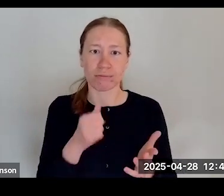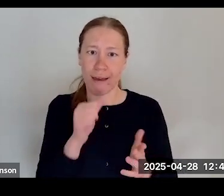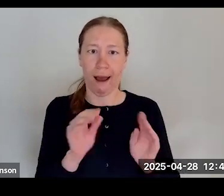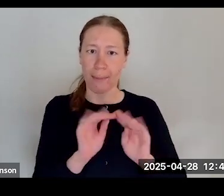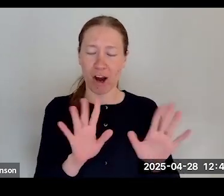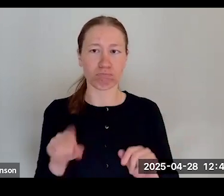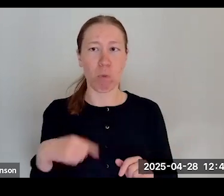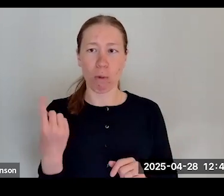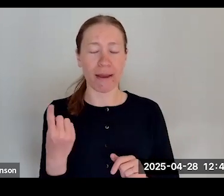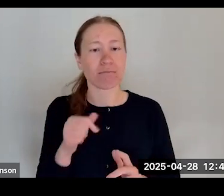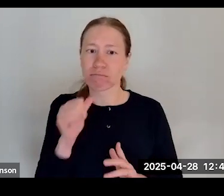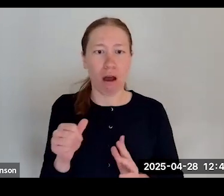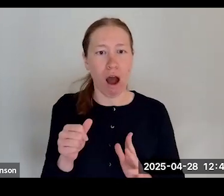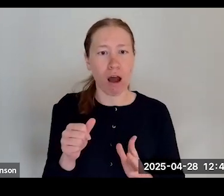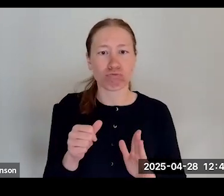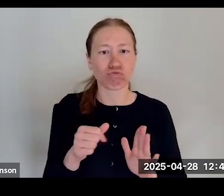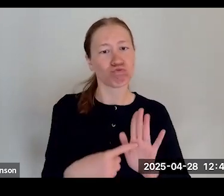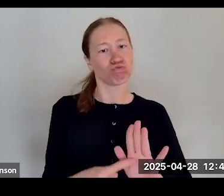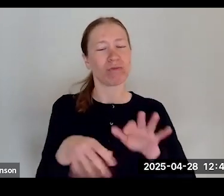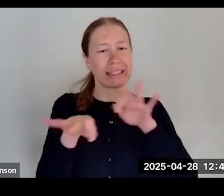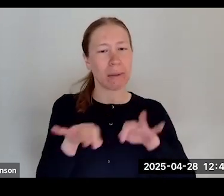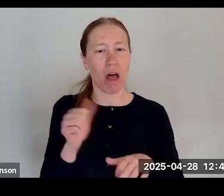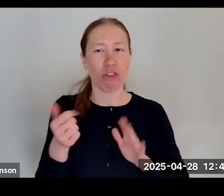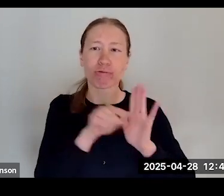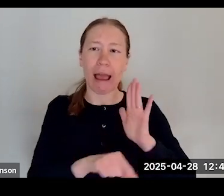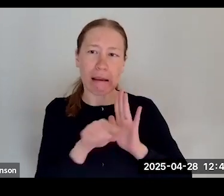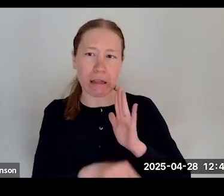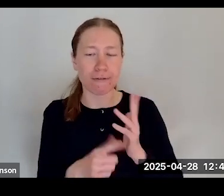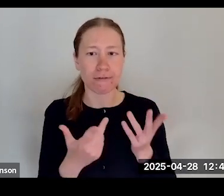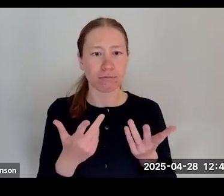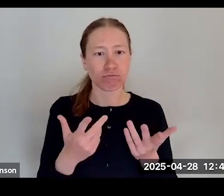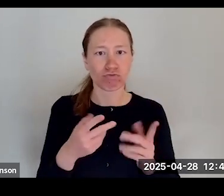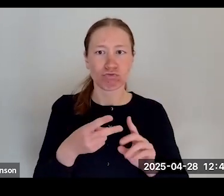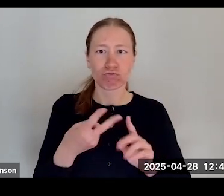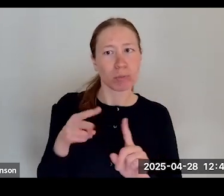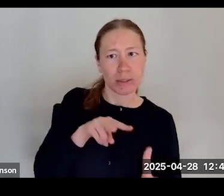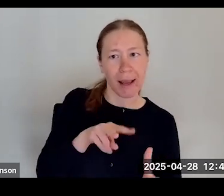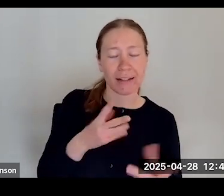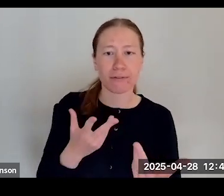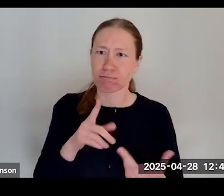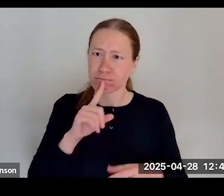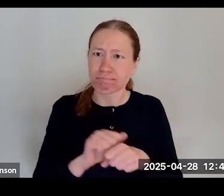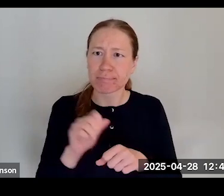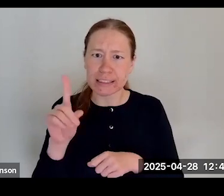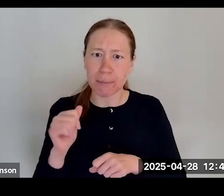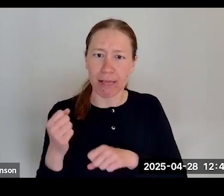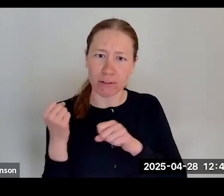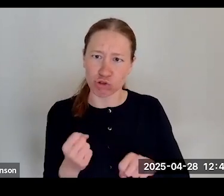It does not imply any negative connotation. And we believe that disability is a strength and it doesn't matter what type of disability somebody has.